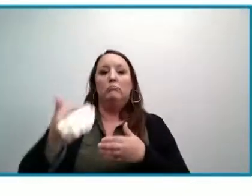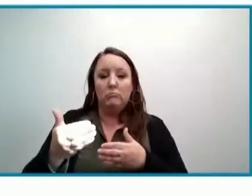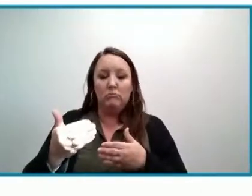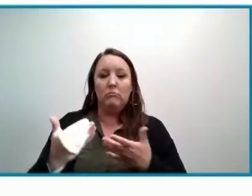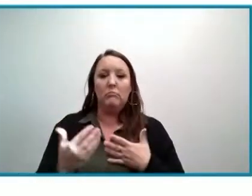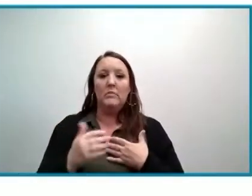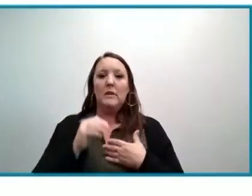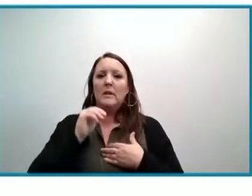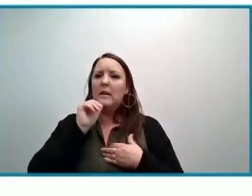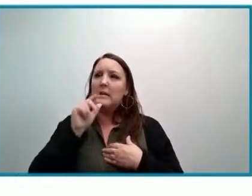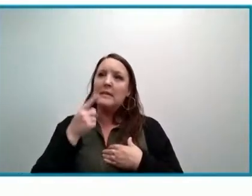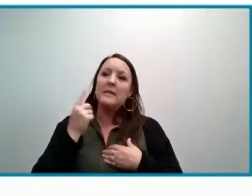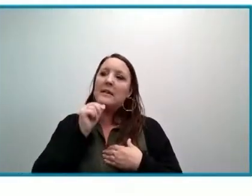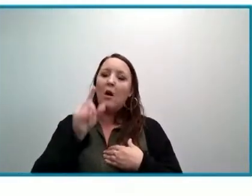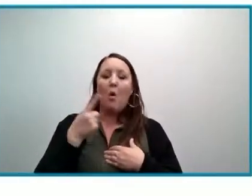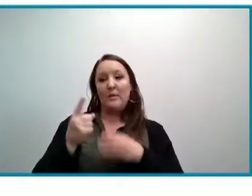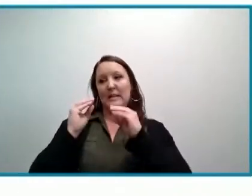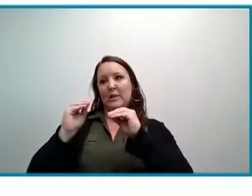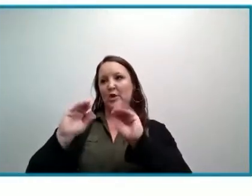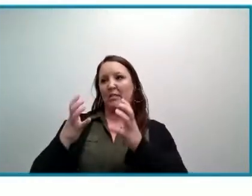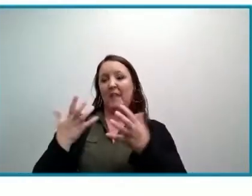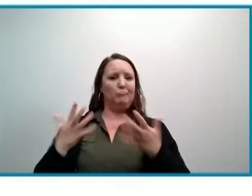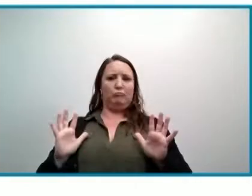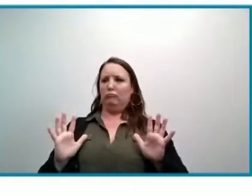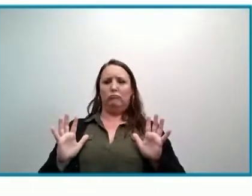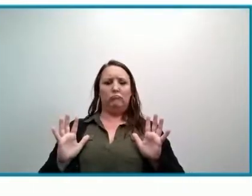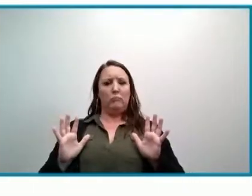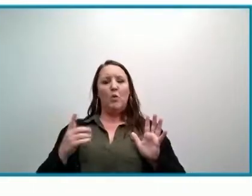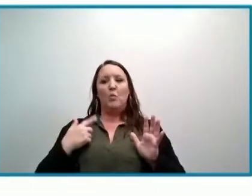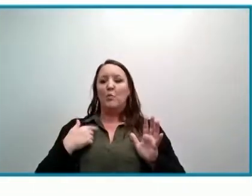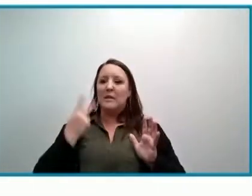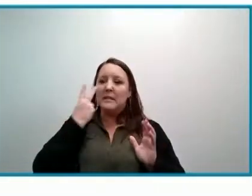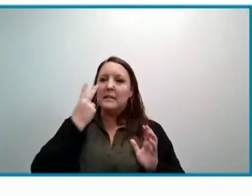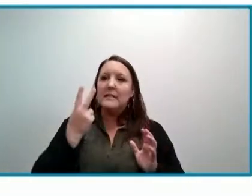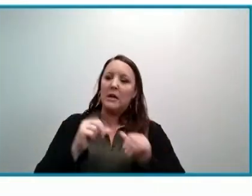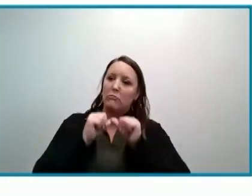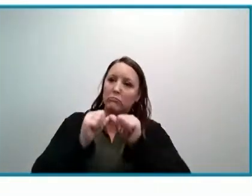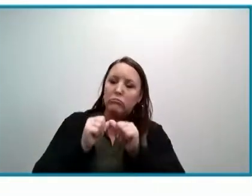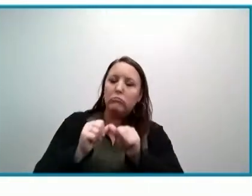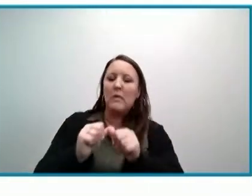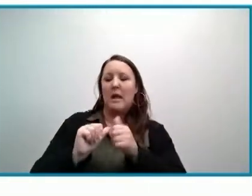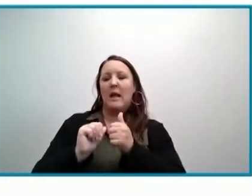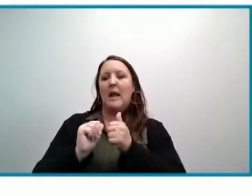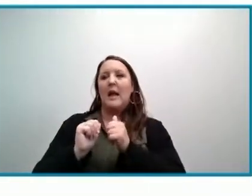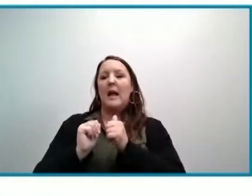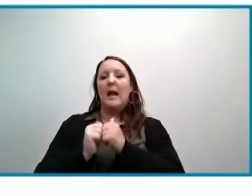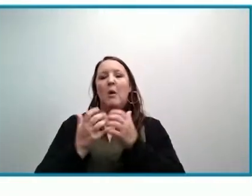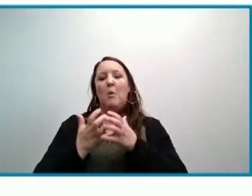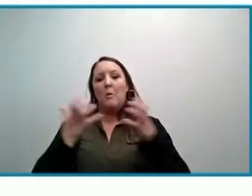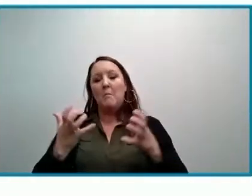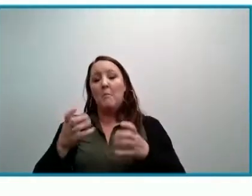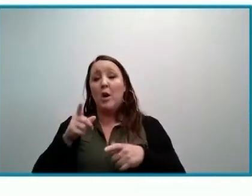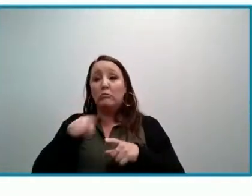we're not just teaching a class and then leaving. We're, we're seeing how much how much they're interested in moving forward and,